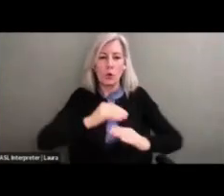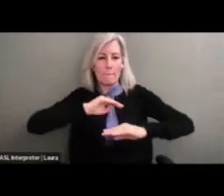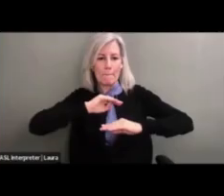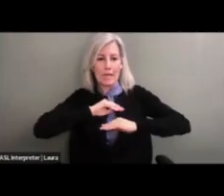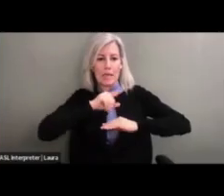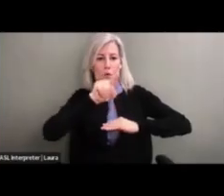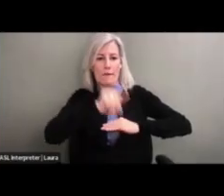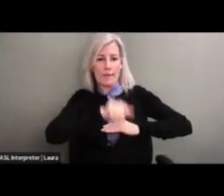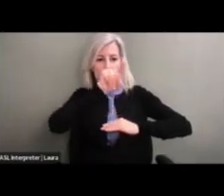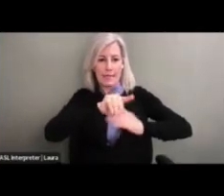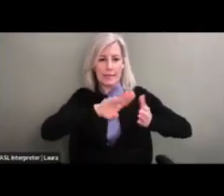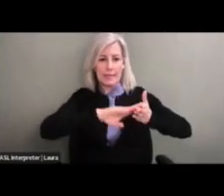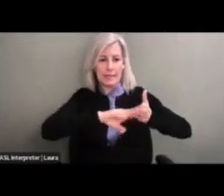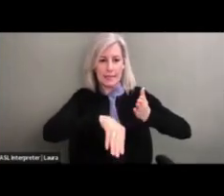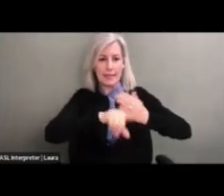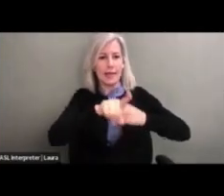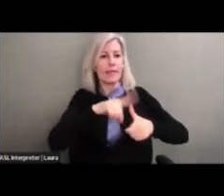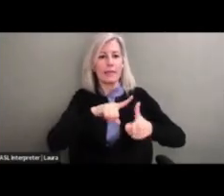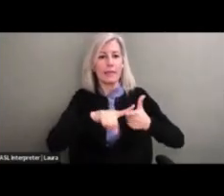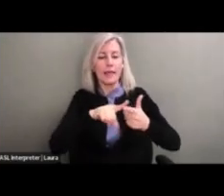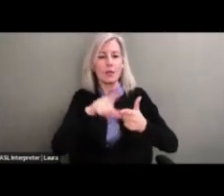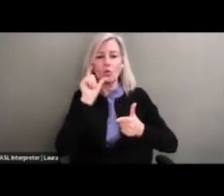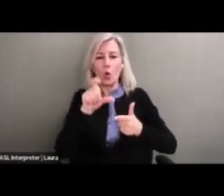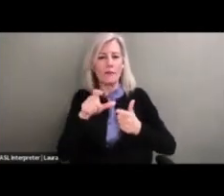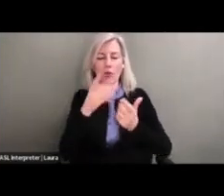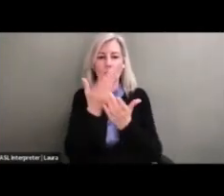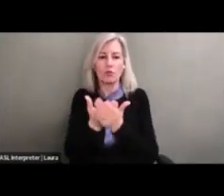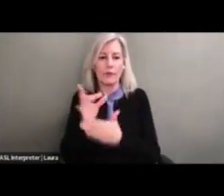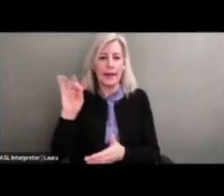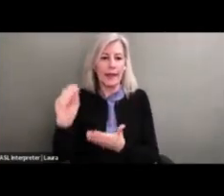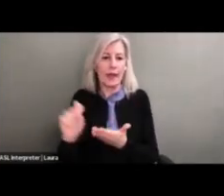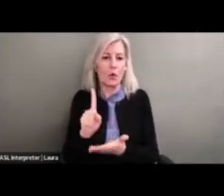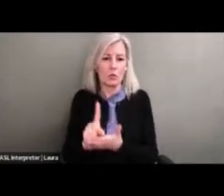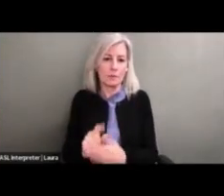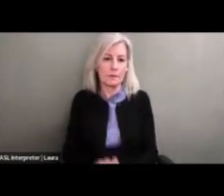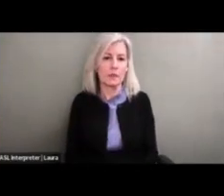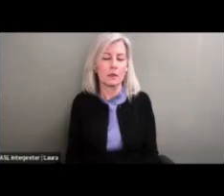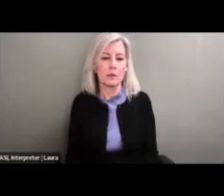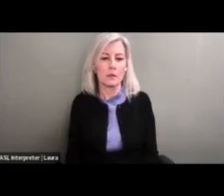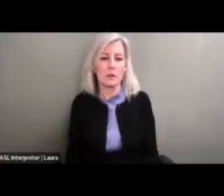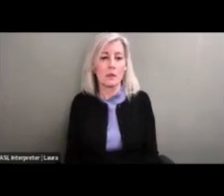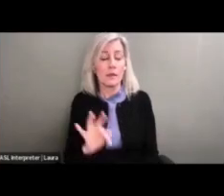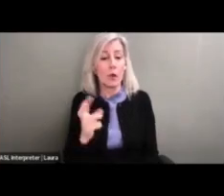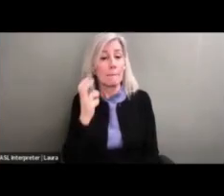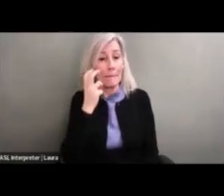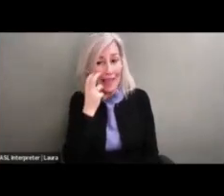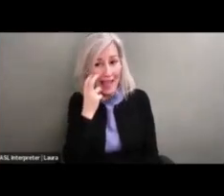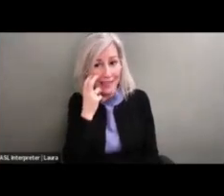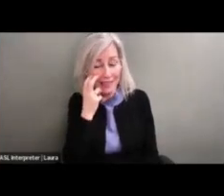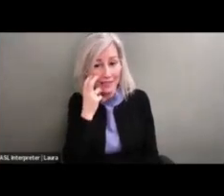The statute itself lays out a number of people, if you can prove that you meet one of these exemptions,